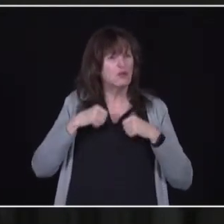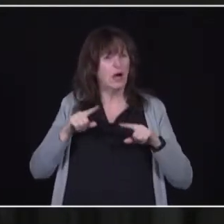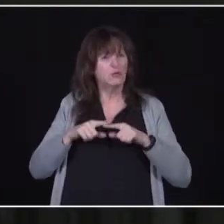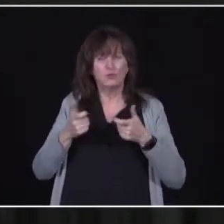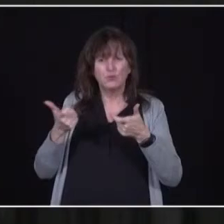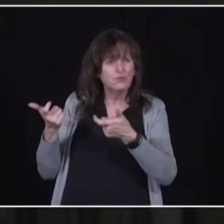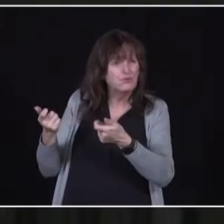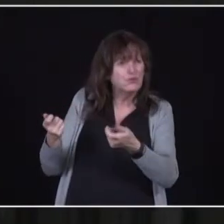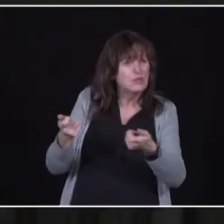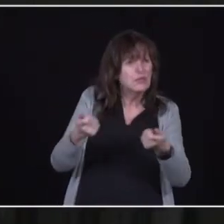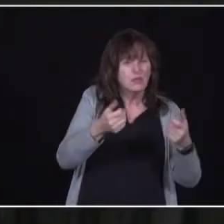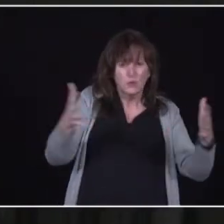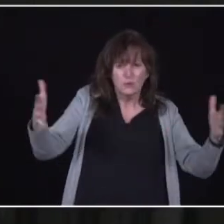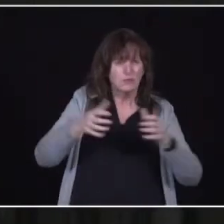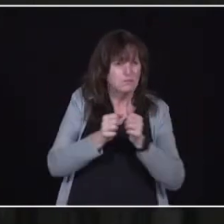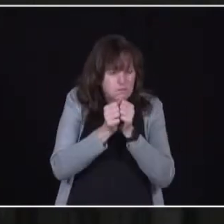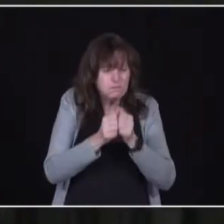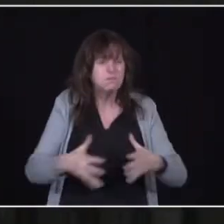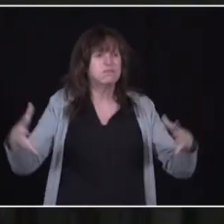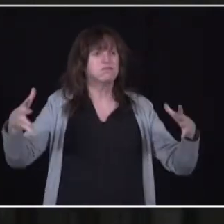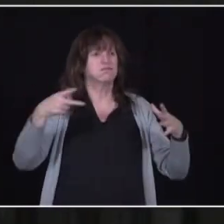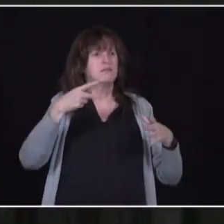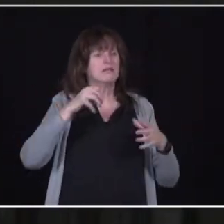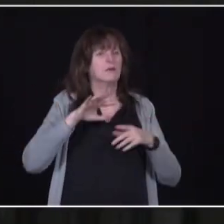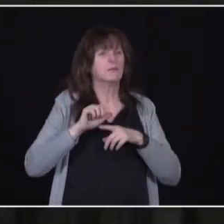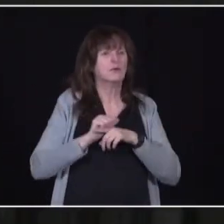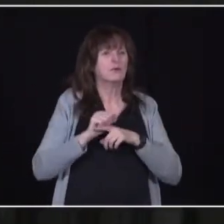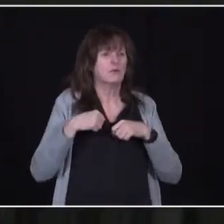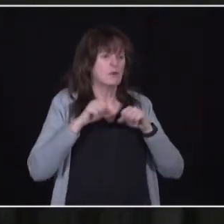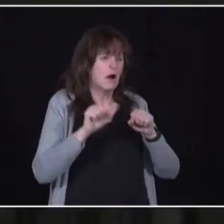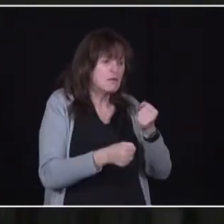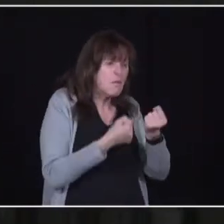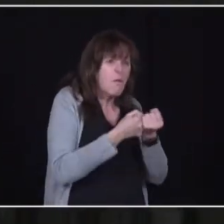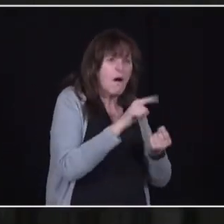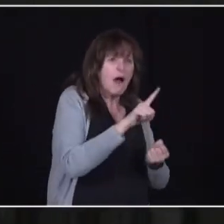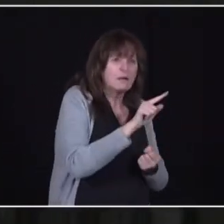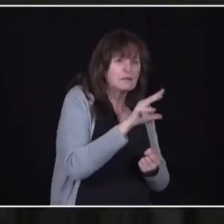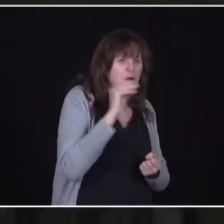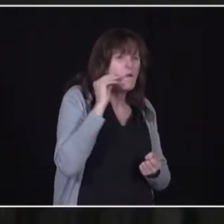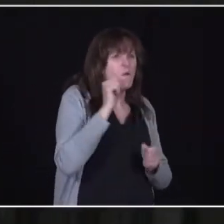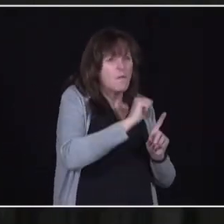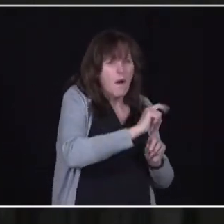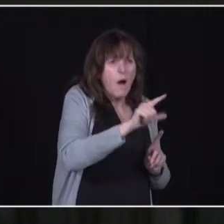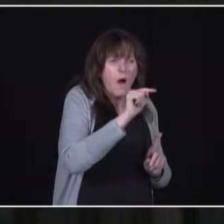Premier Ford has noted today into the amazing work of our PSW sector and the importance of